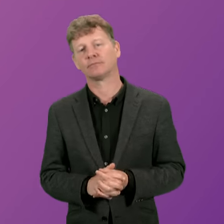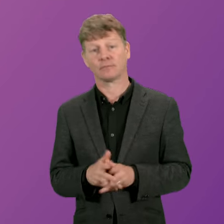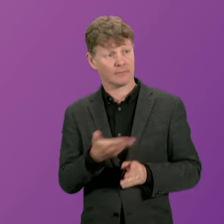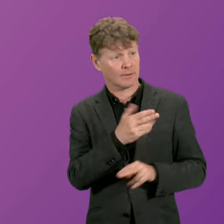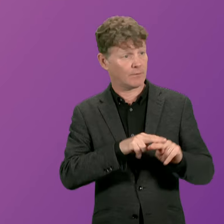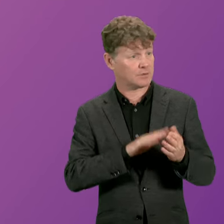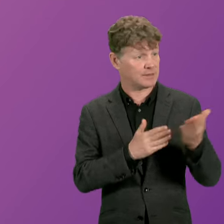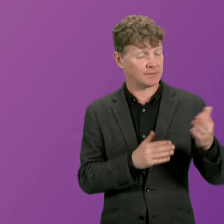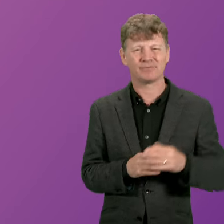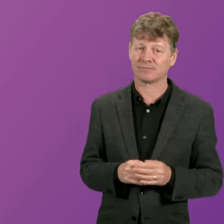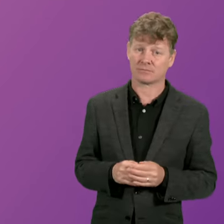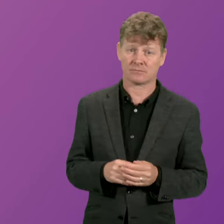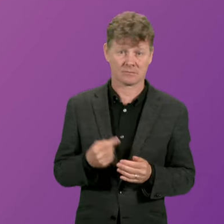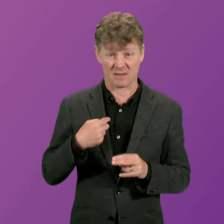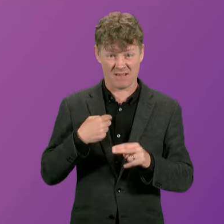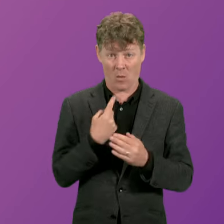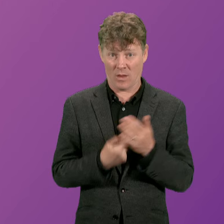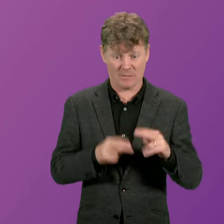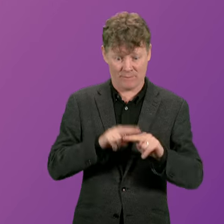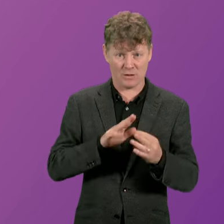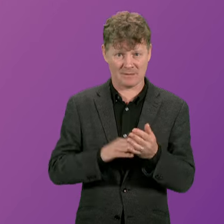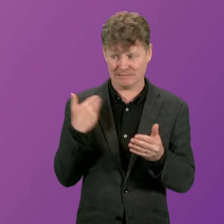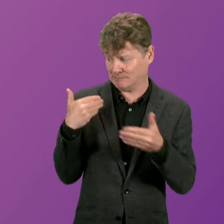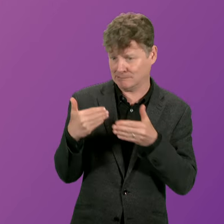In the short period in which I have been the First Minister, the Government has announced